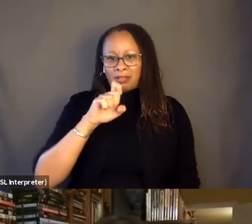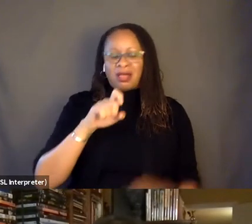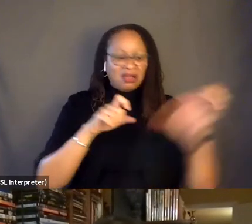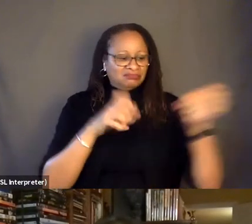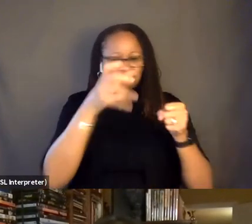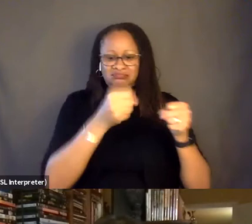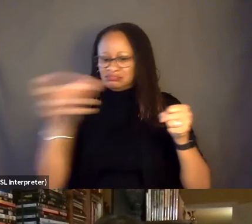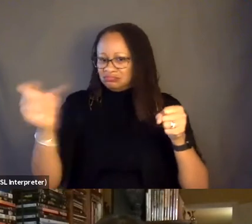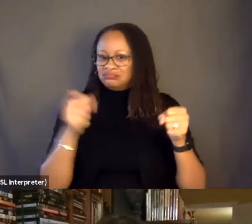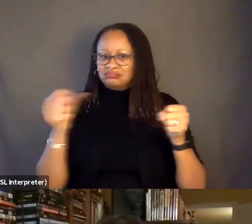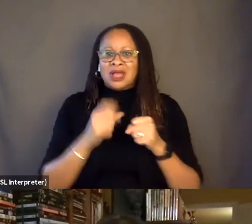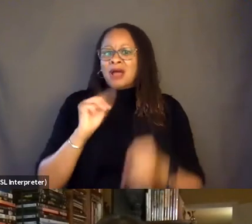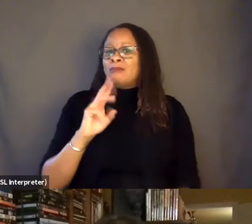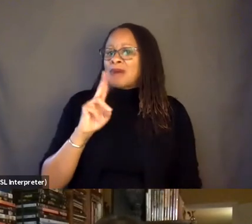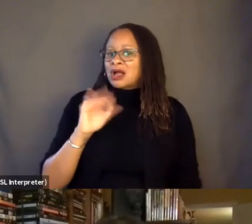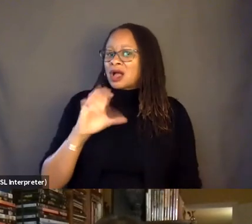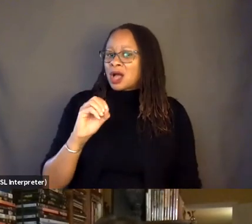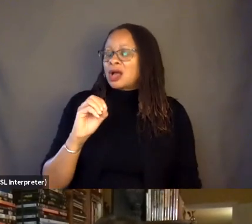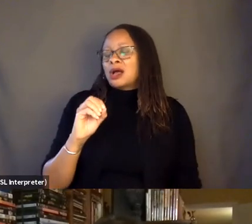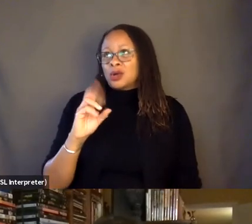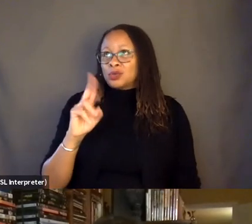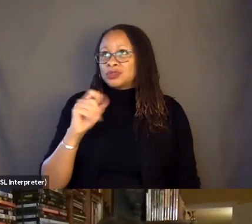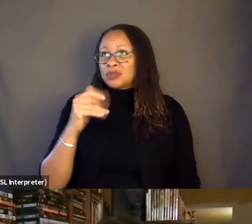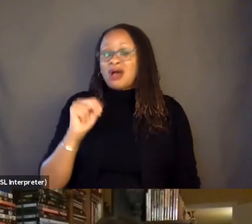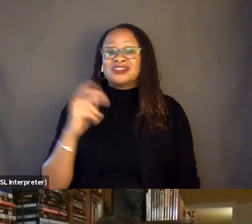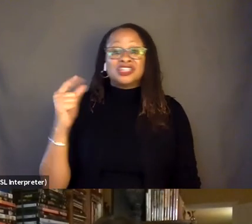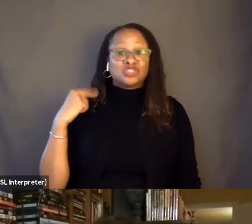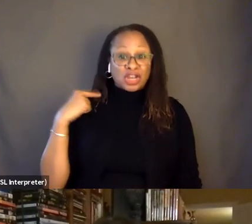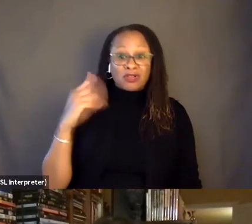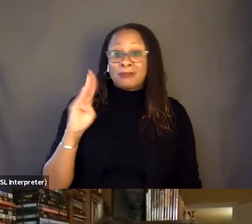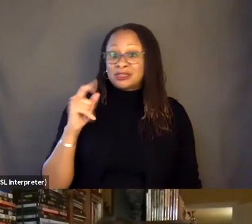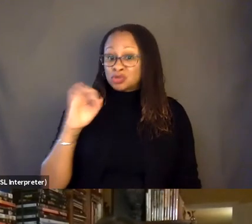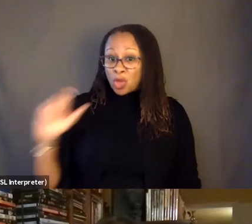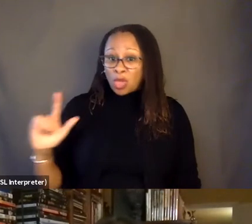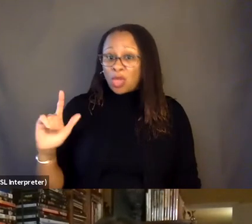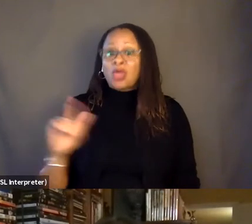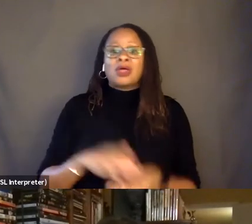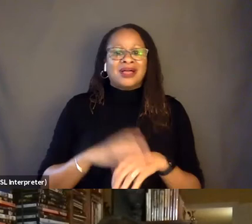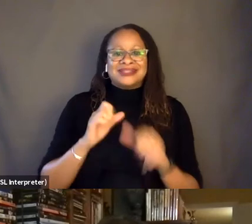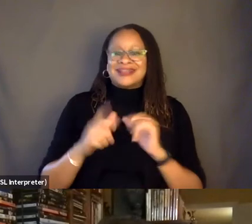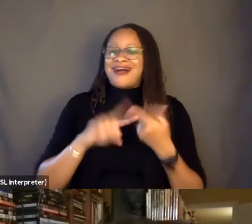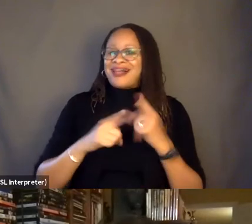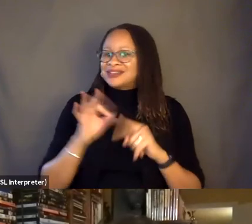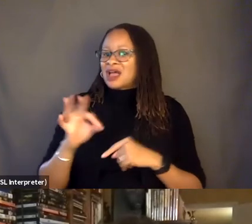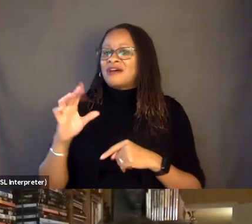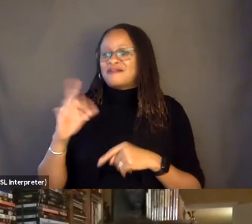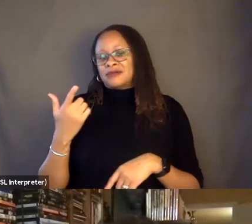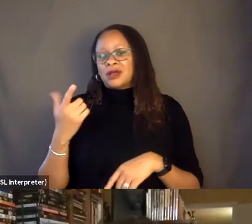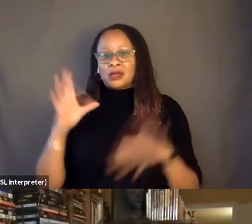Mocha Uson and the General Bato, allies of President Duterte are still in the film. But this was, it was more really an ensemble,